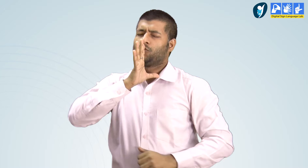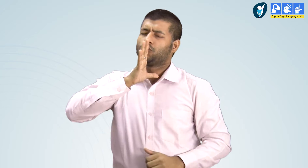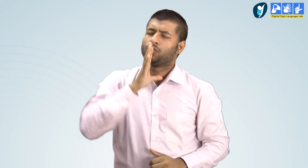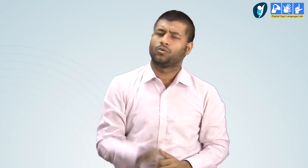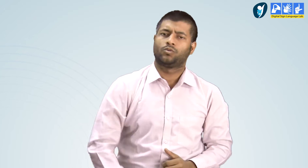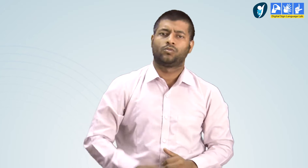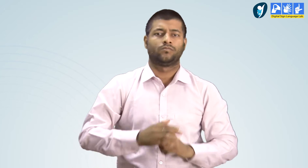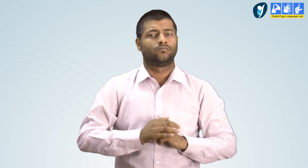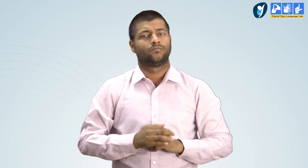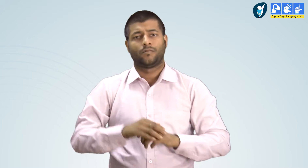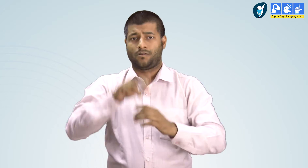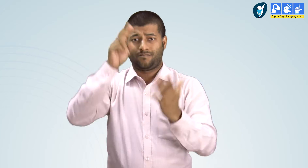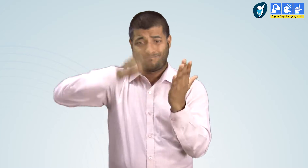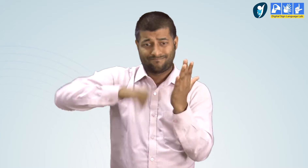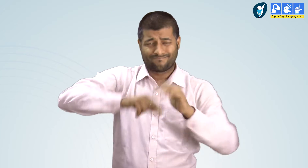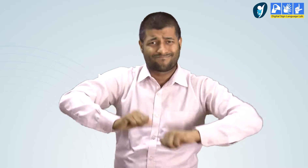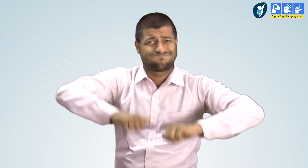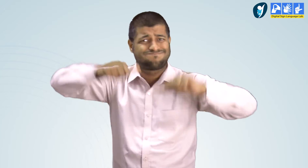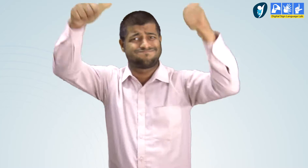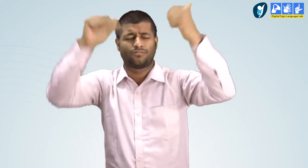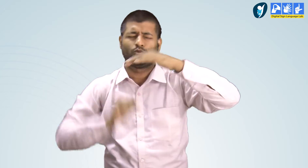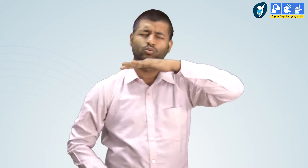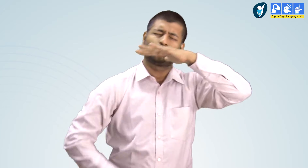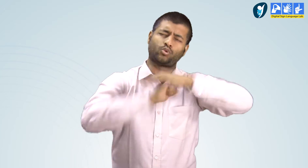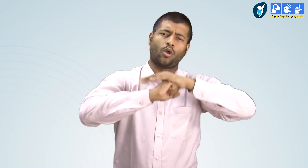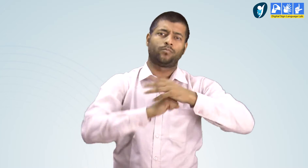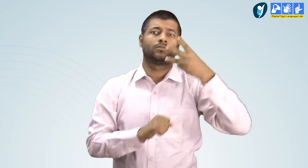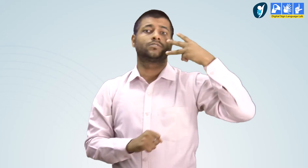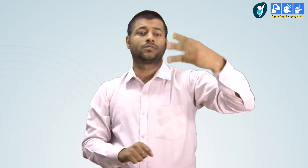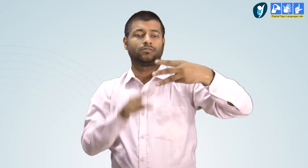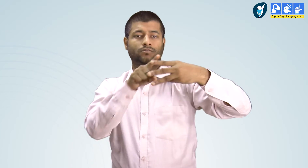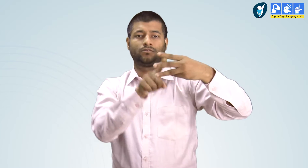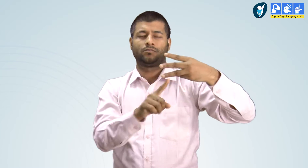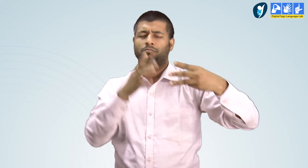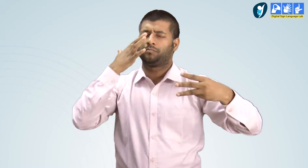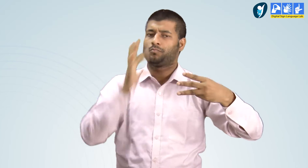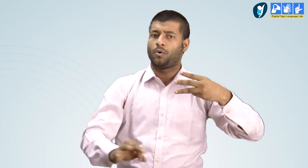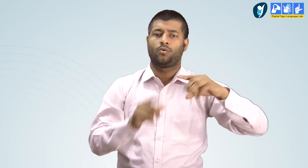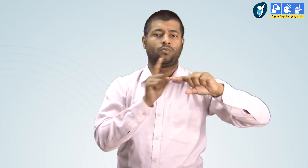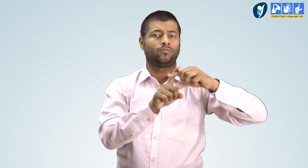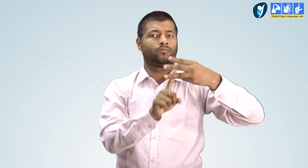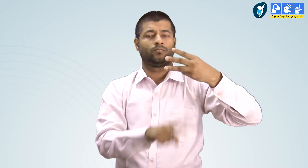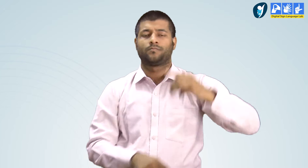In fact, "The three" strongest aspects of reading success.